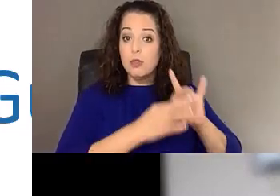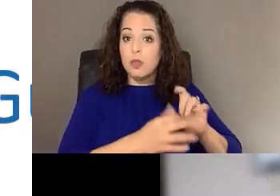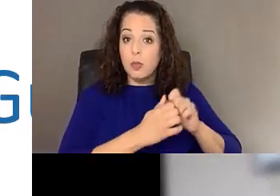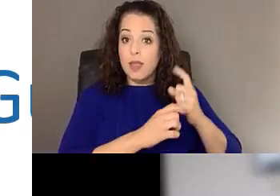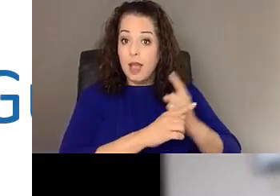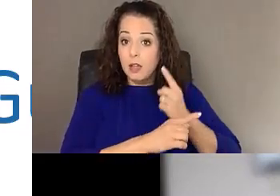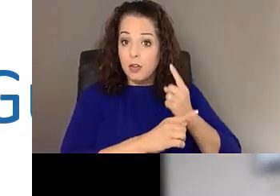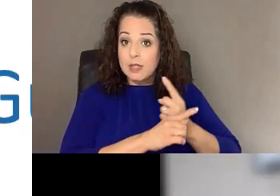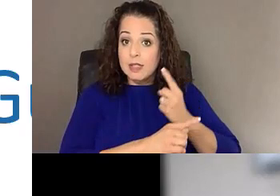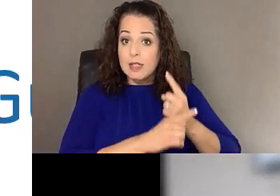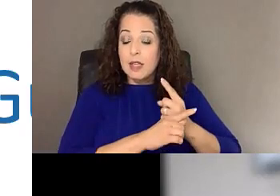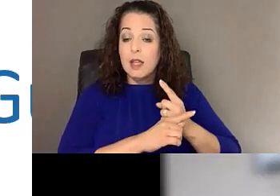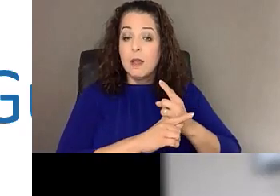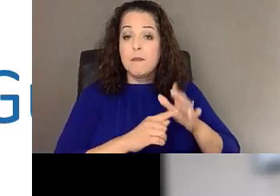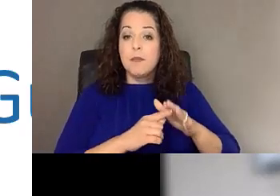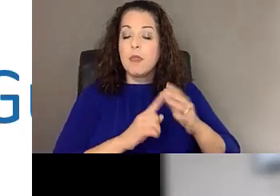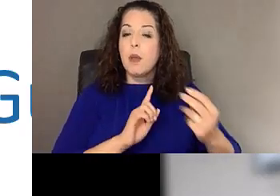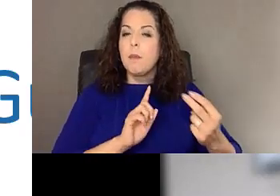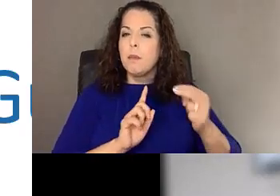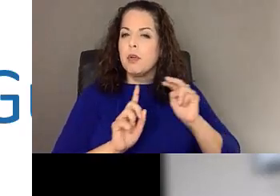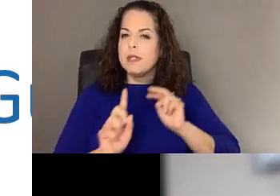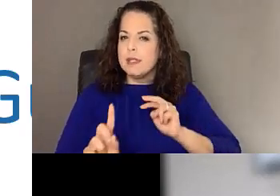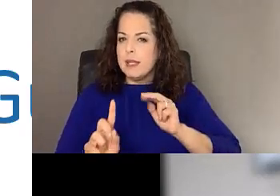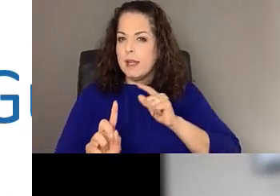perceived accuracy of the data visualizations